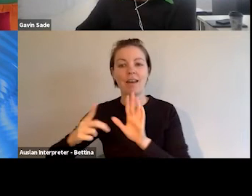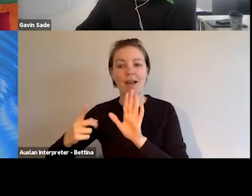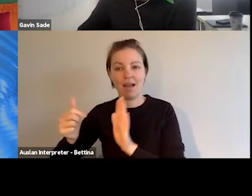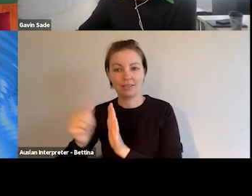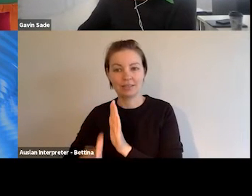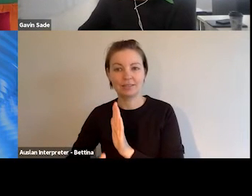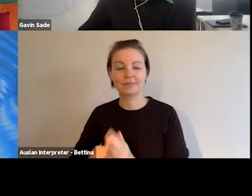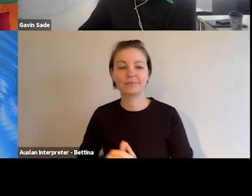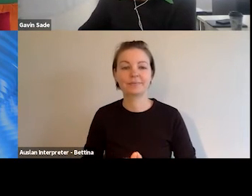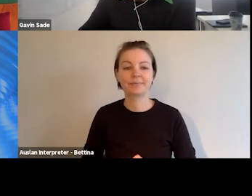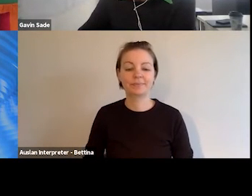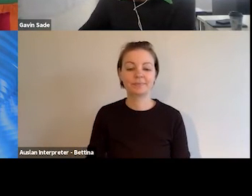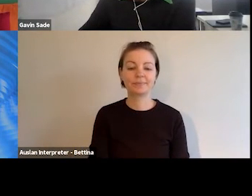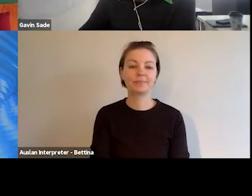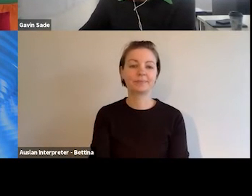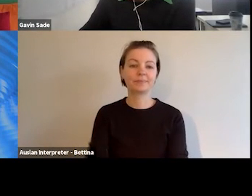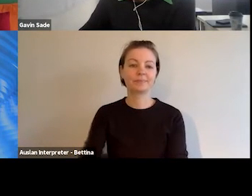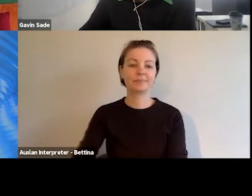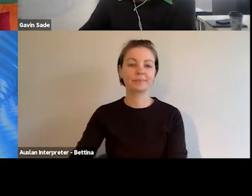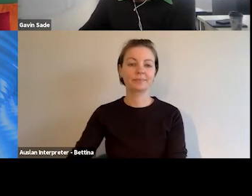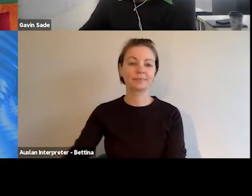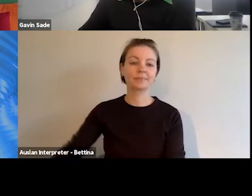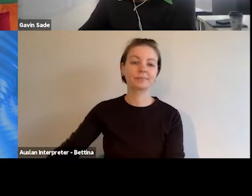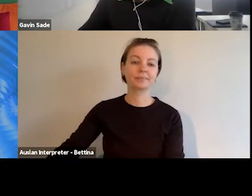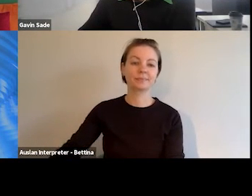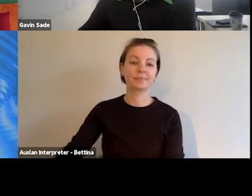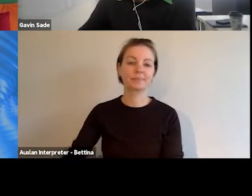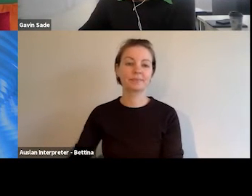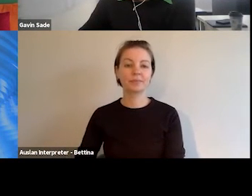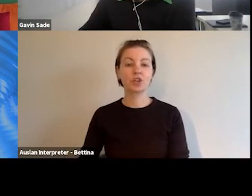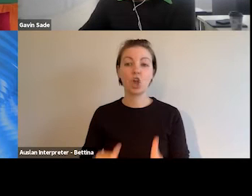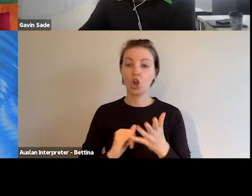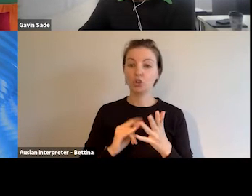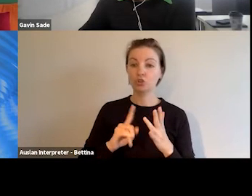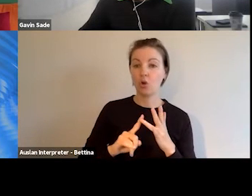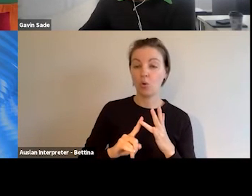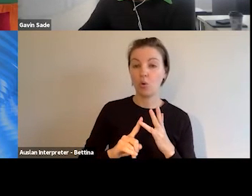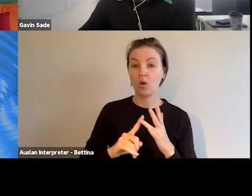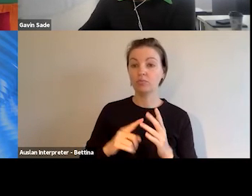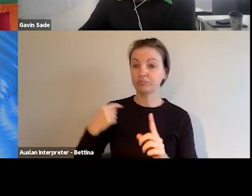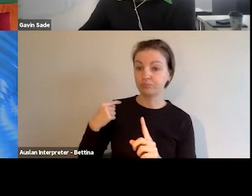disciplines. So the first call was learning from the lessons of the Ars Electronica Academy.